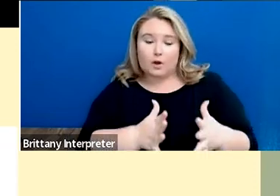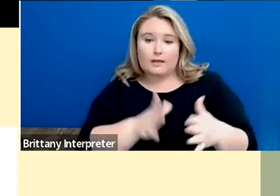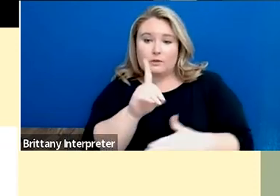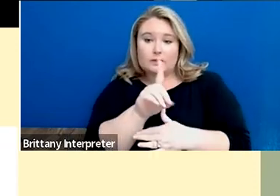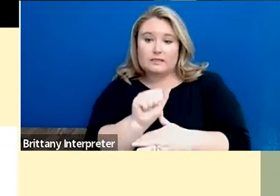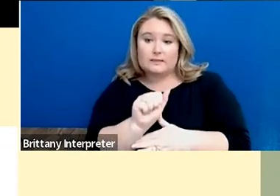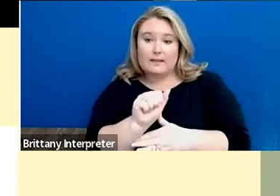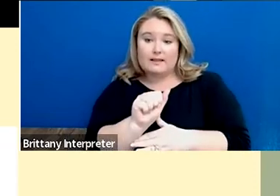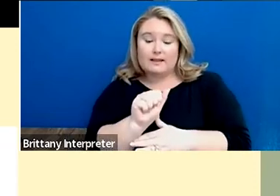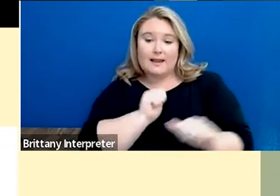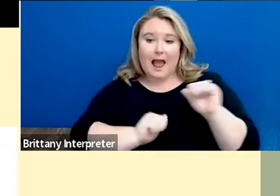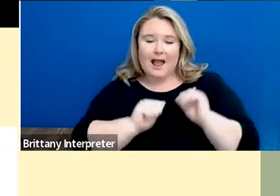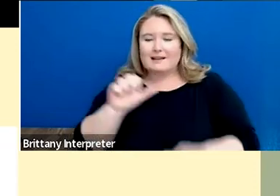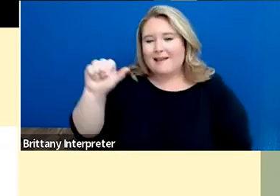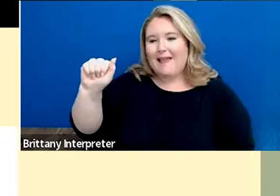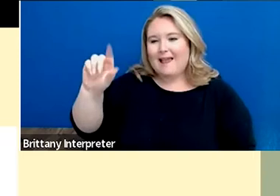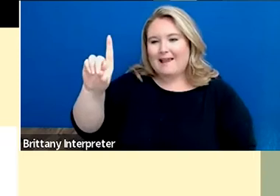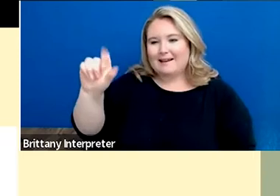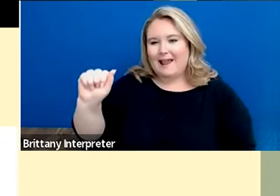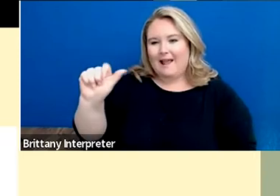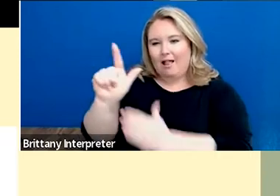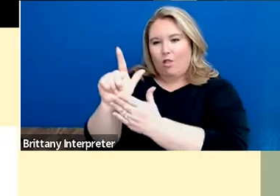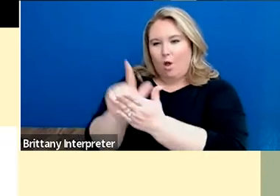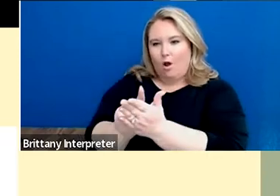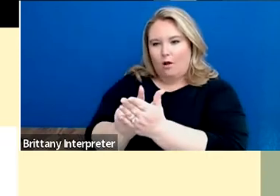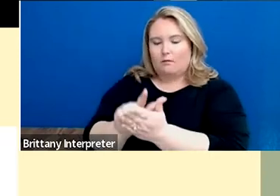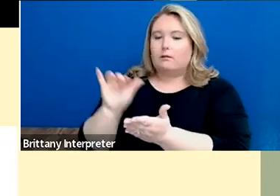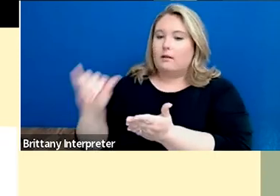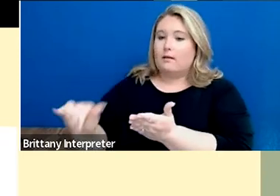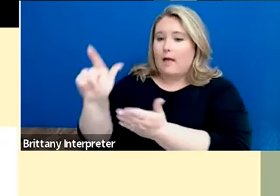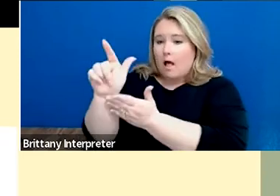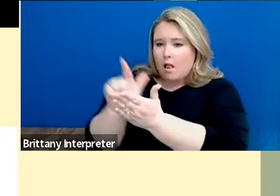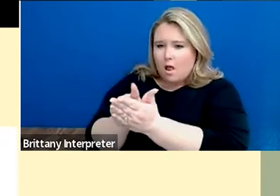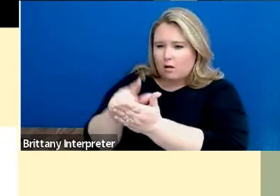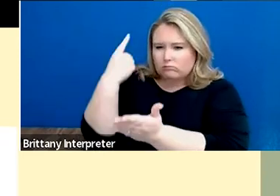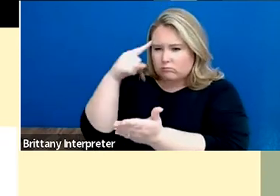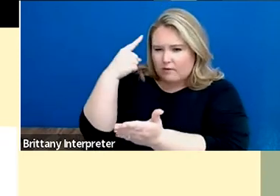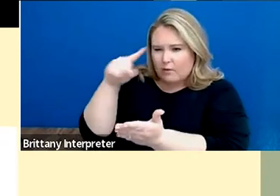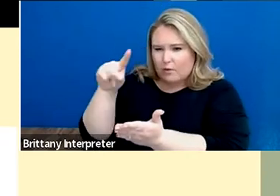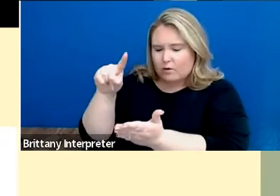And one of the goals of that law was to ensure that people with disabilities have full